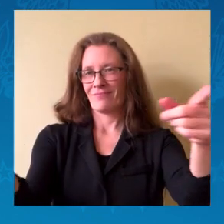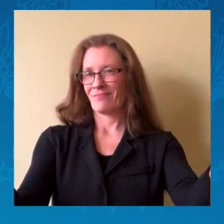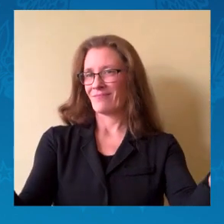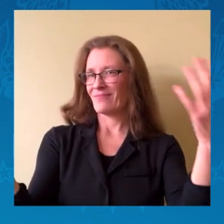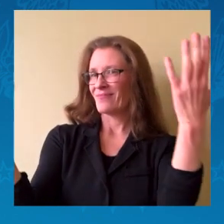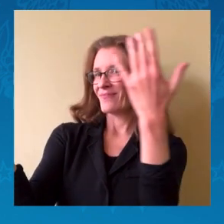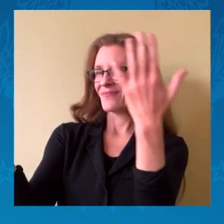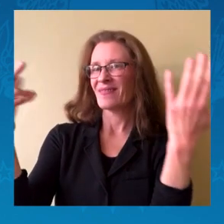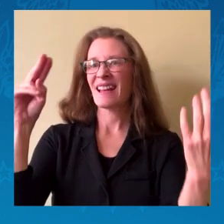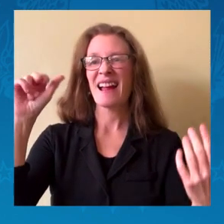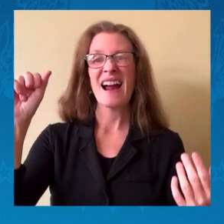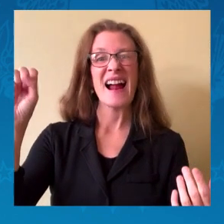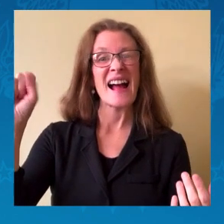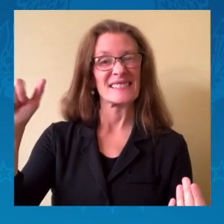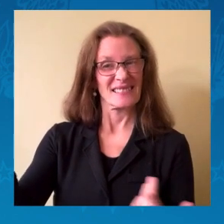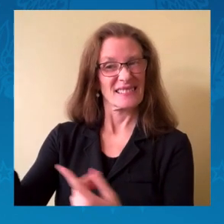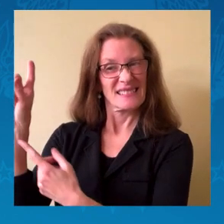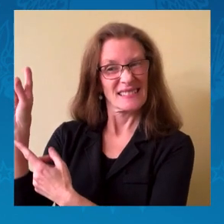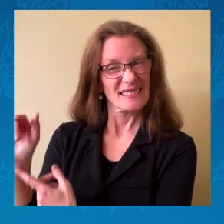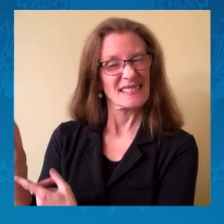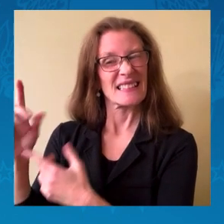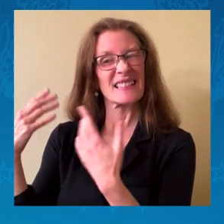particularly since we work with all of you.